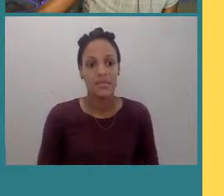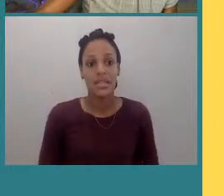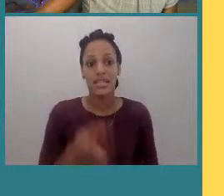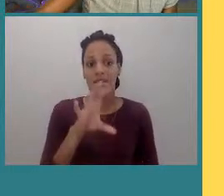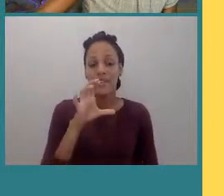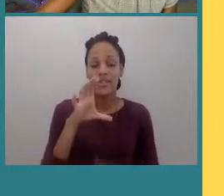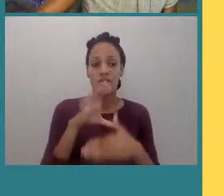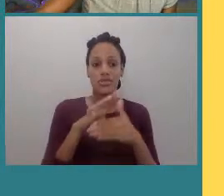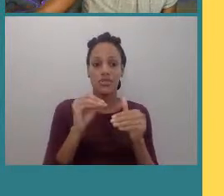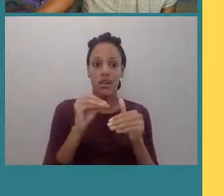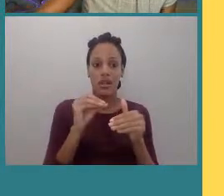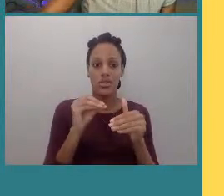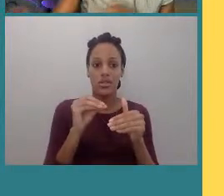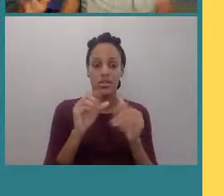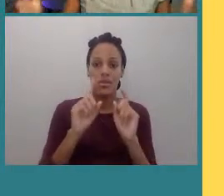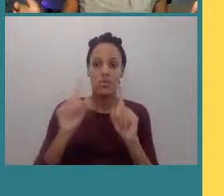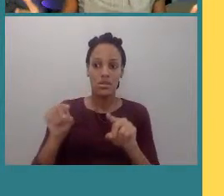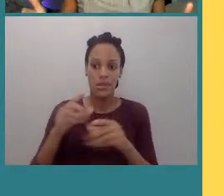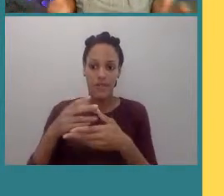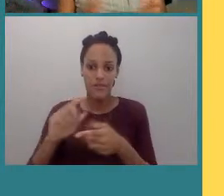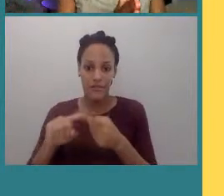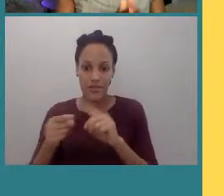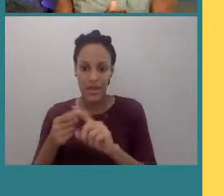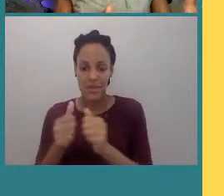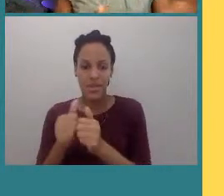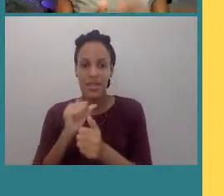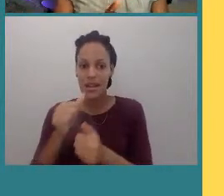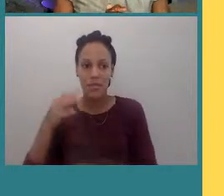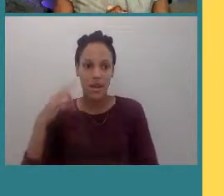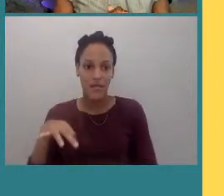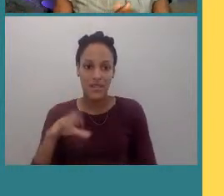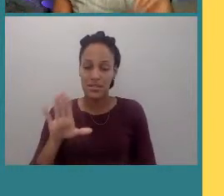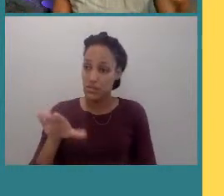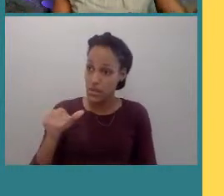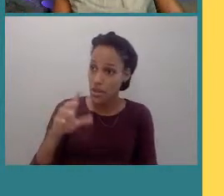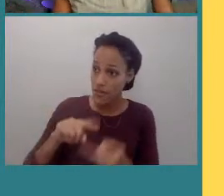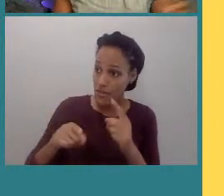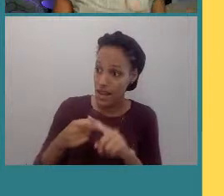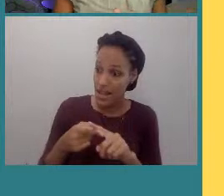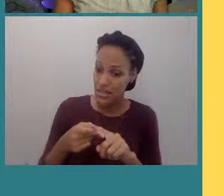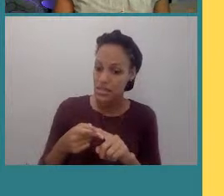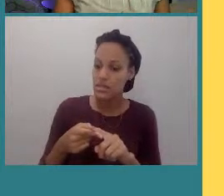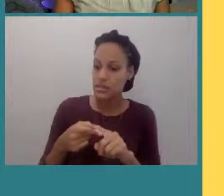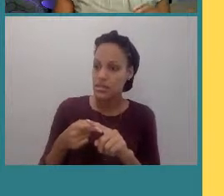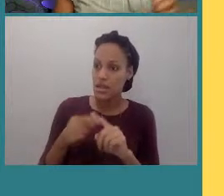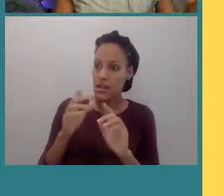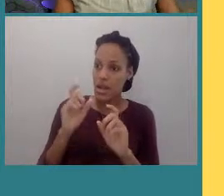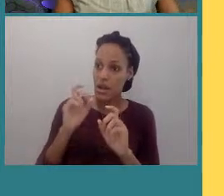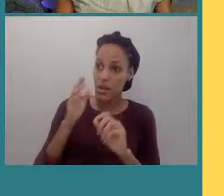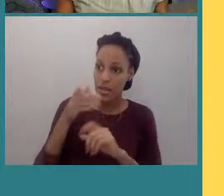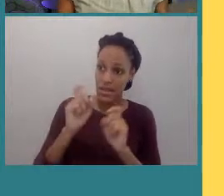do have one question so far. What is the best way to find out about what Black-owned businesses are in your neighborhood?